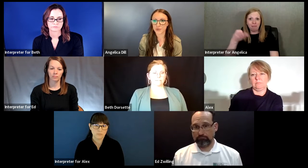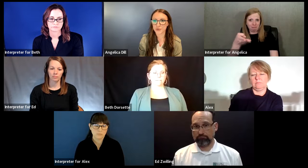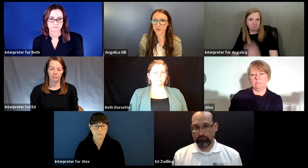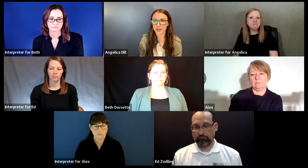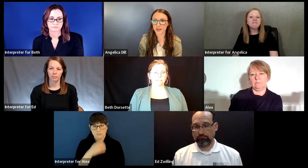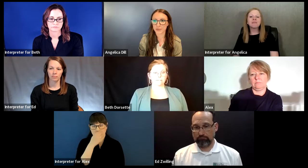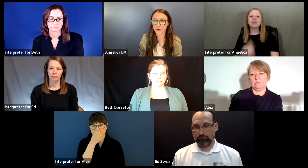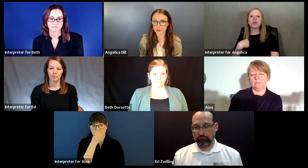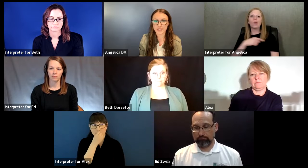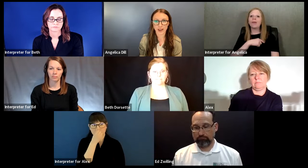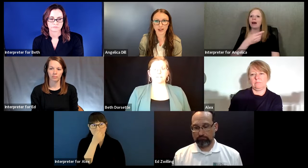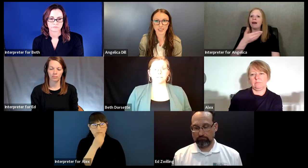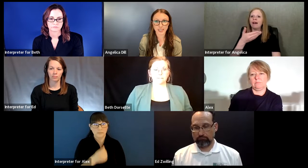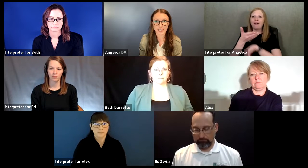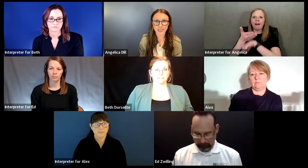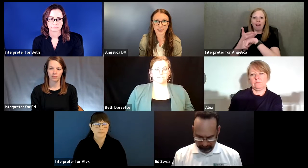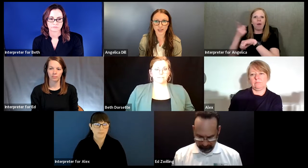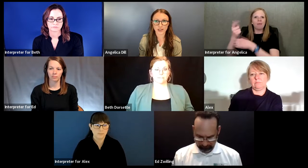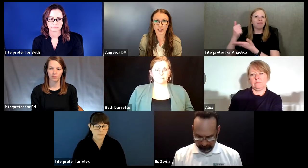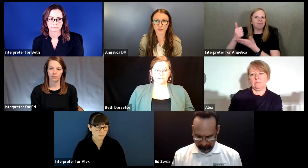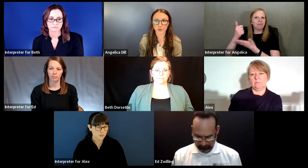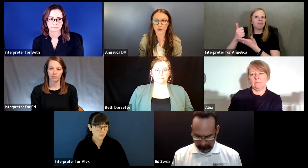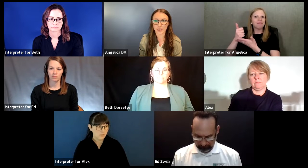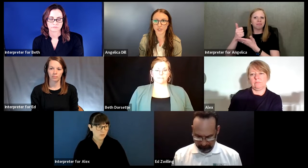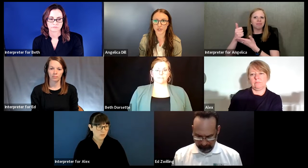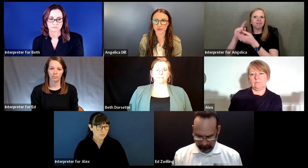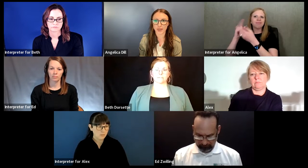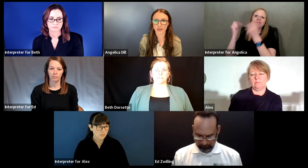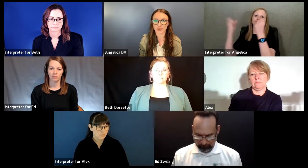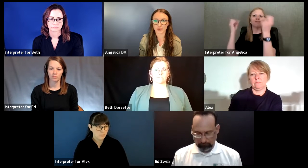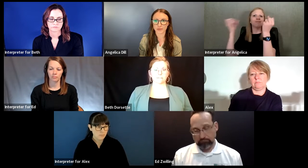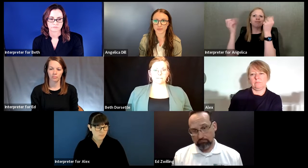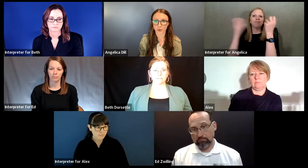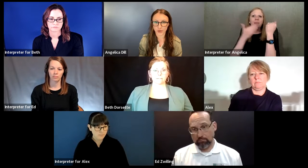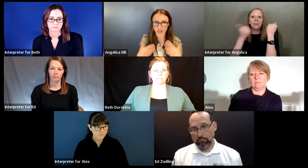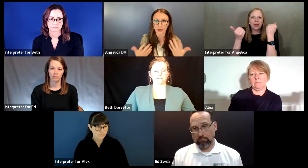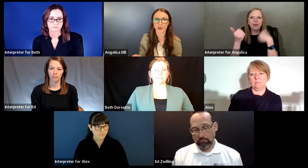To produce that content in ASL and we want to make sure that we're putting it out there